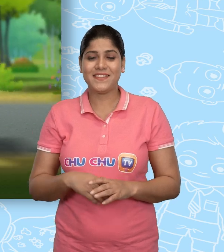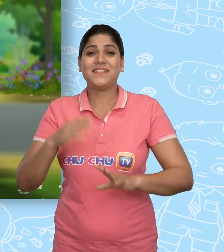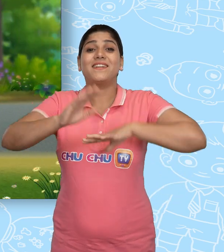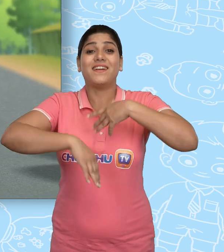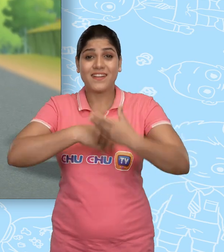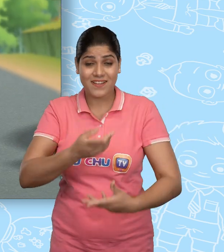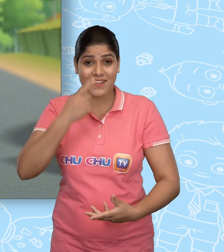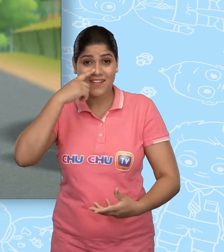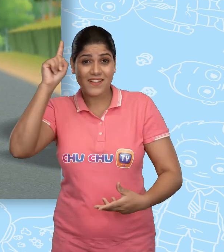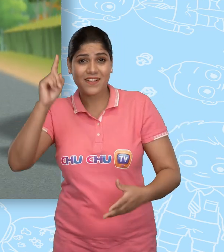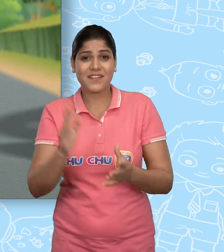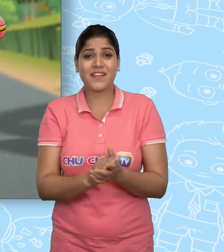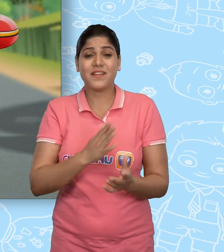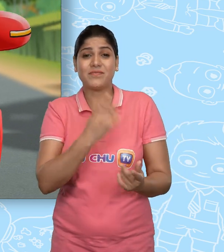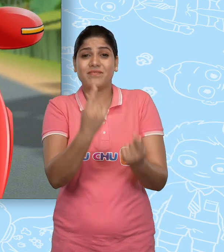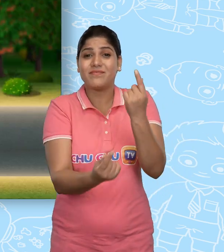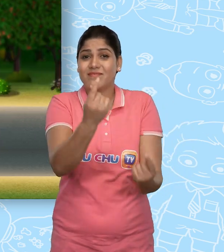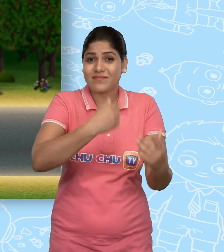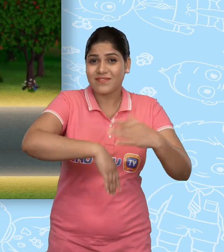Next mother drove them to an orchard.